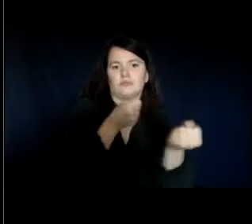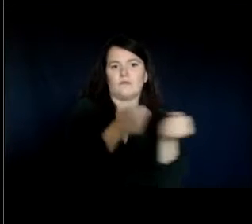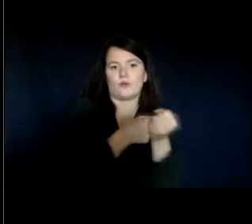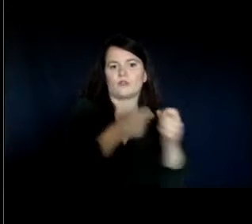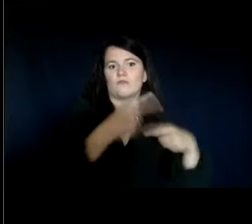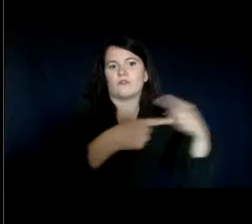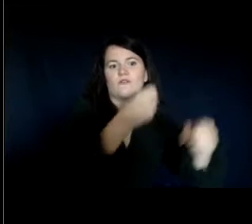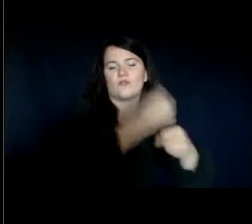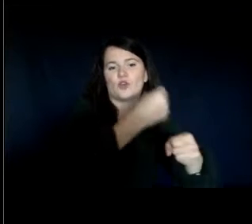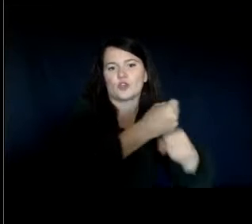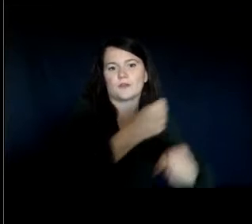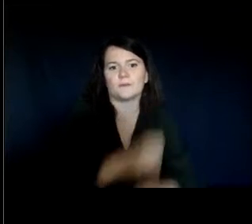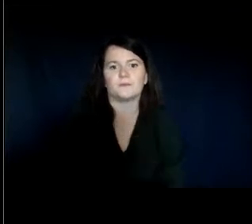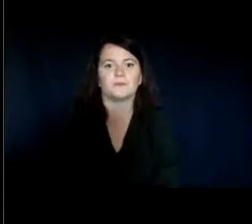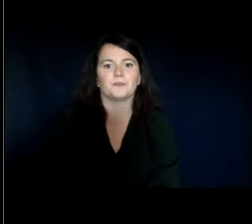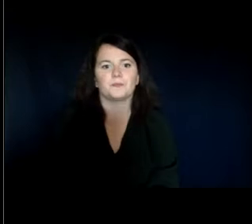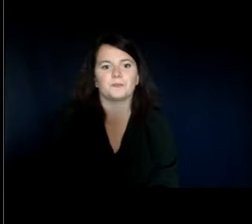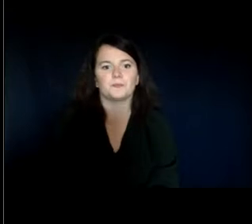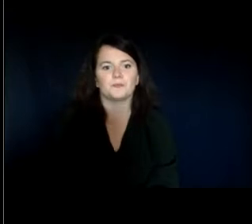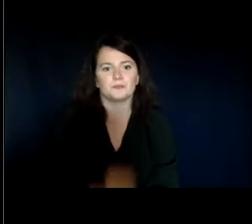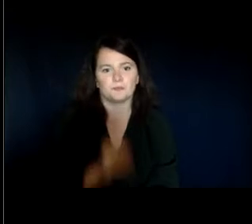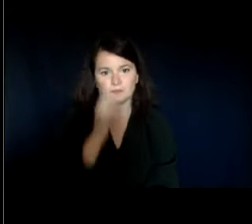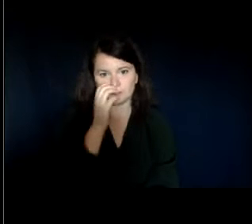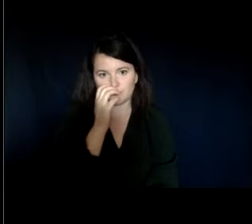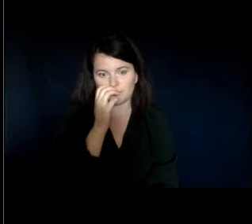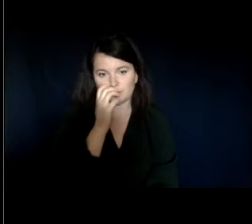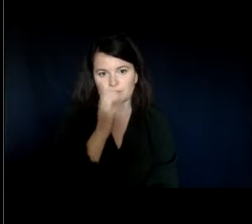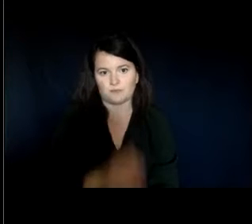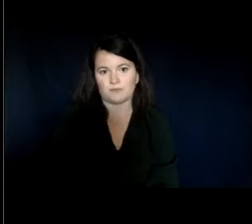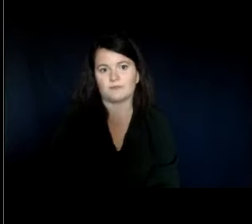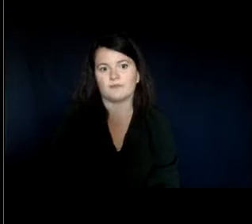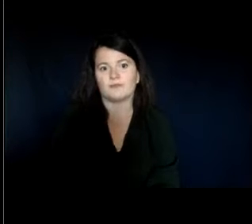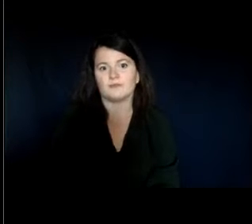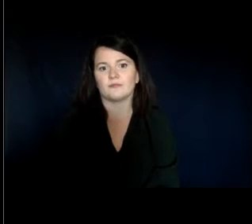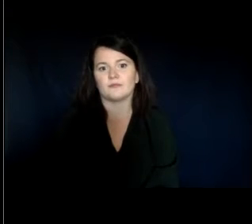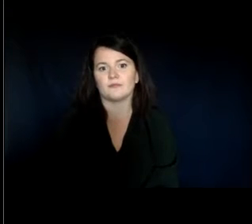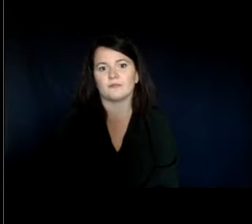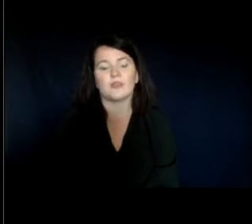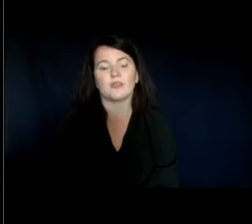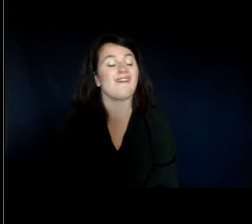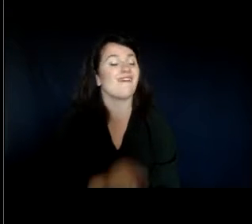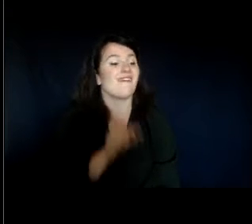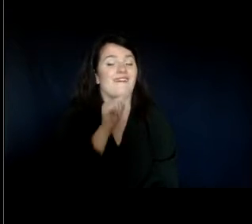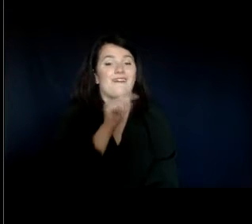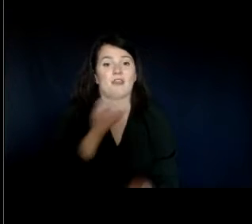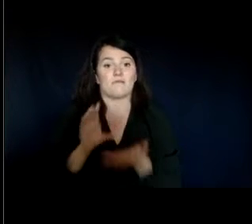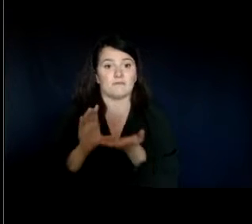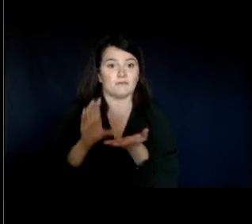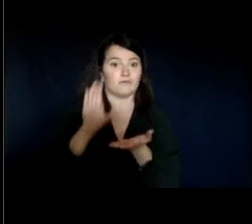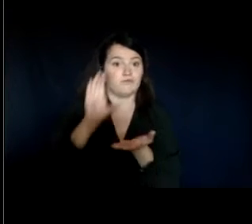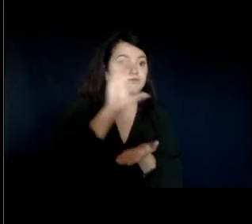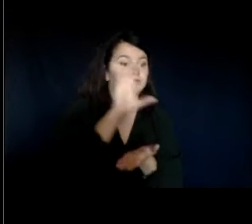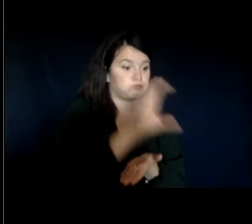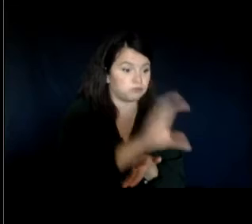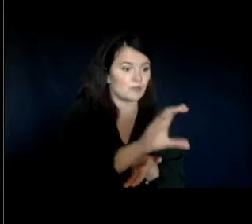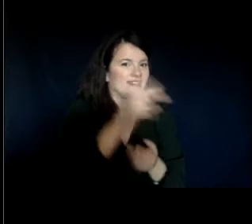that deliver the support on the ground to react quickly to the emerging needs of the target groups.